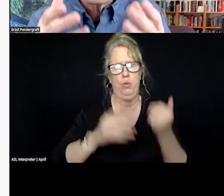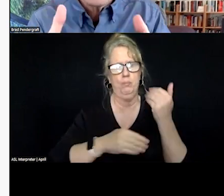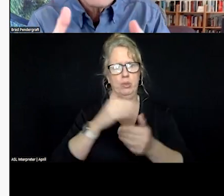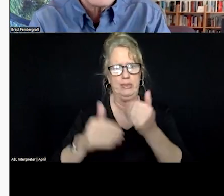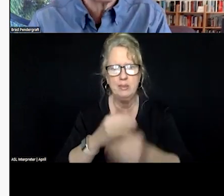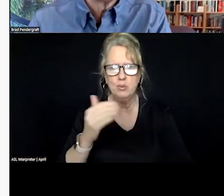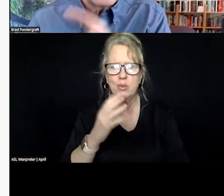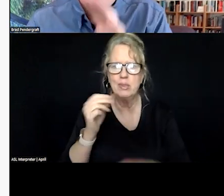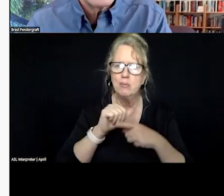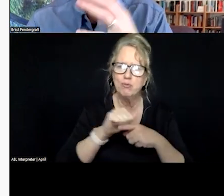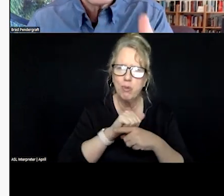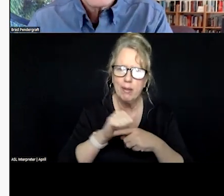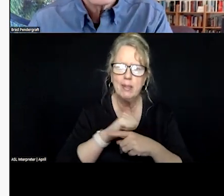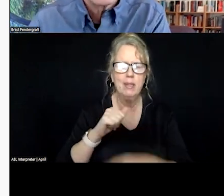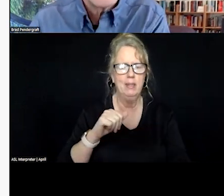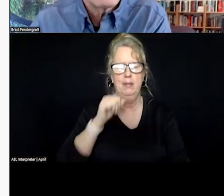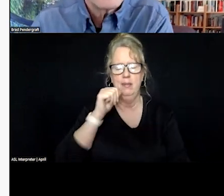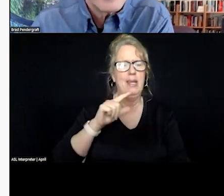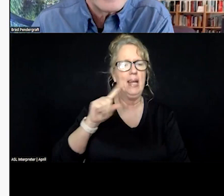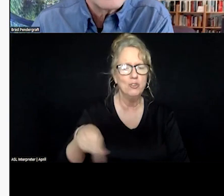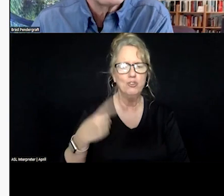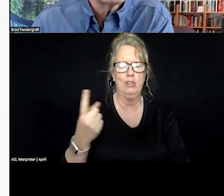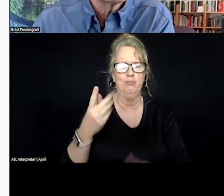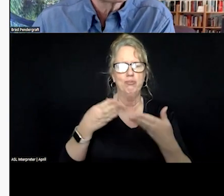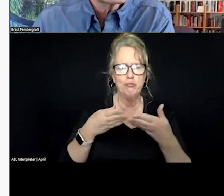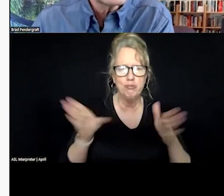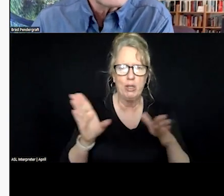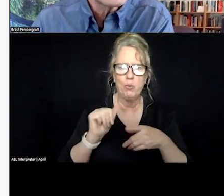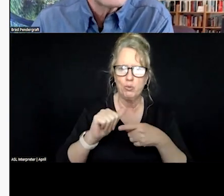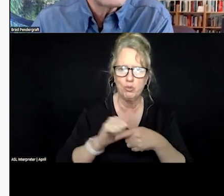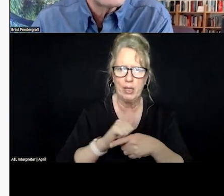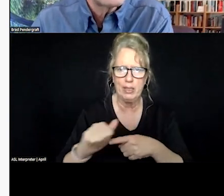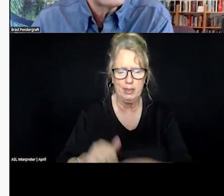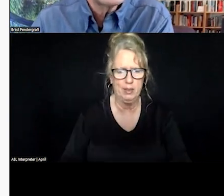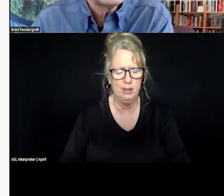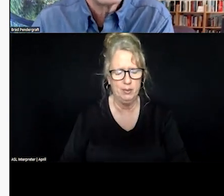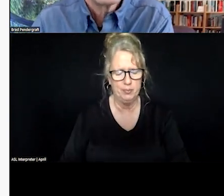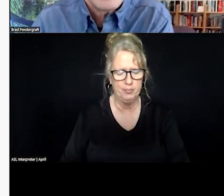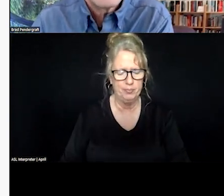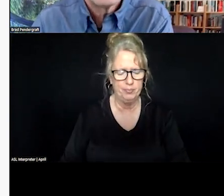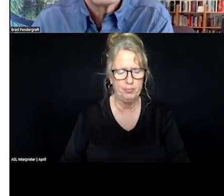AND TRAINING, NOT JUST GENERAL TRAINING. WHAT IS THE USE OF THAT?